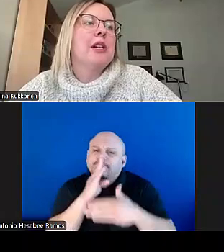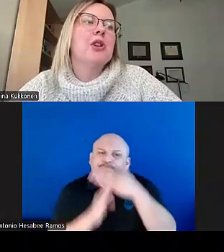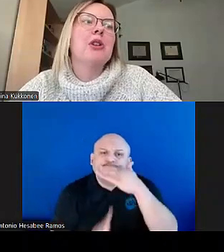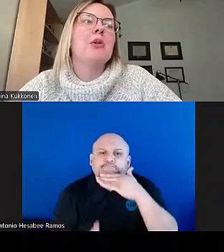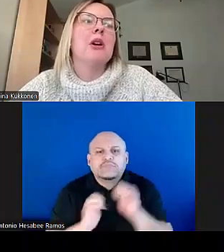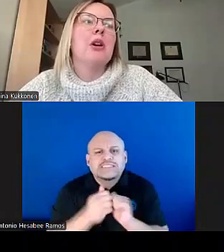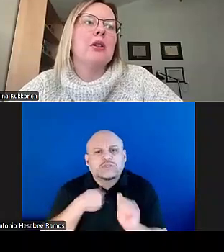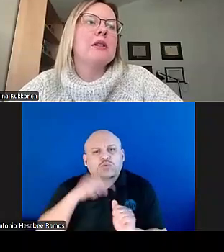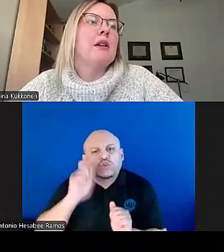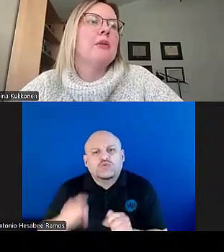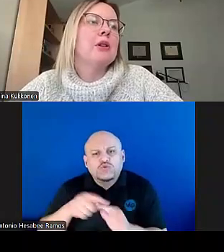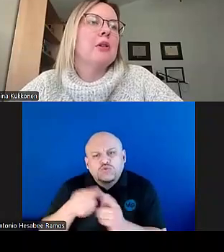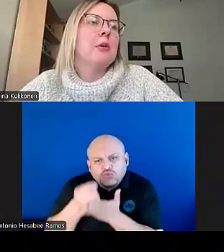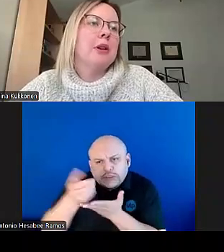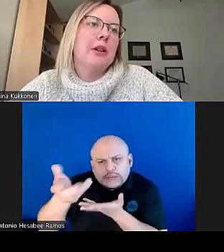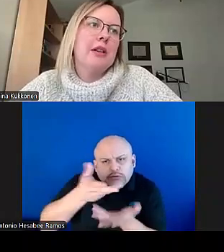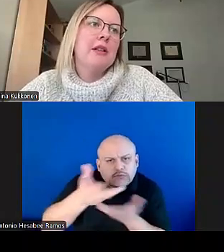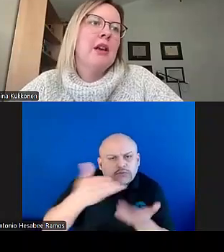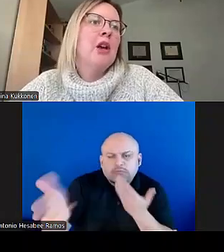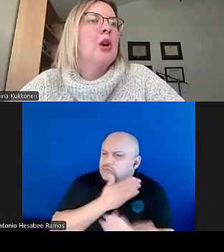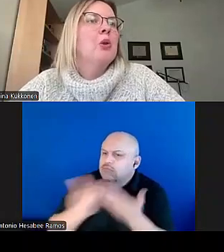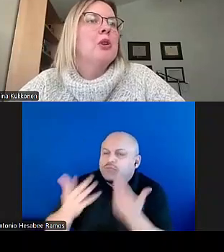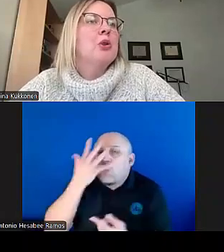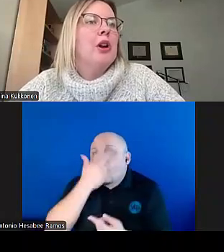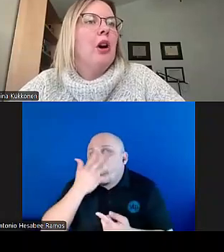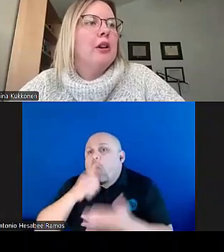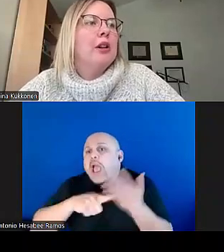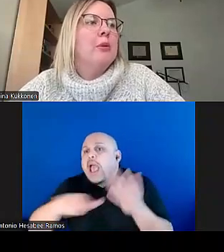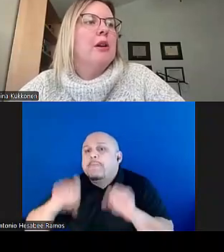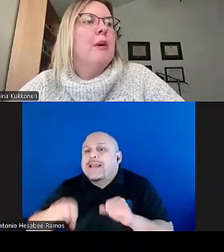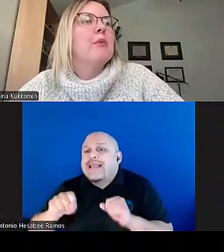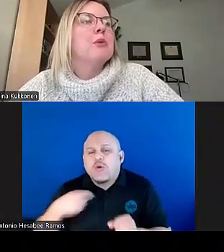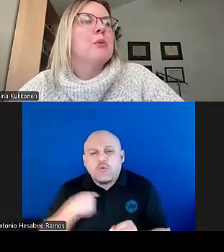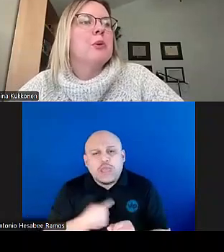each other regardless of looks or abilities. We treat all our community members with,